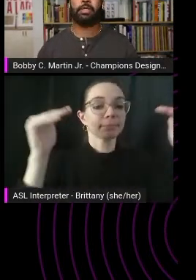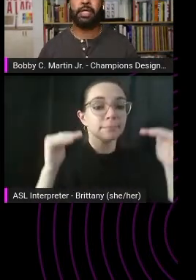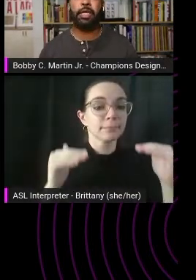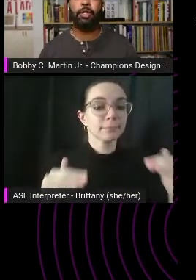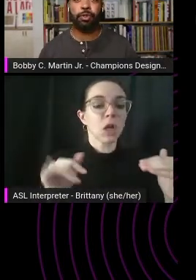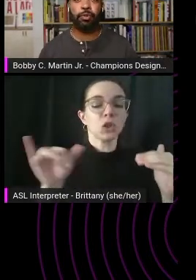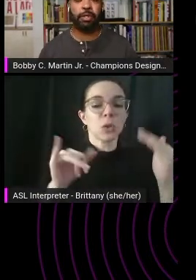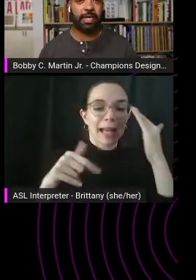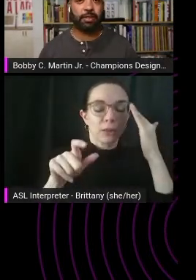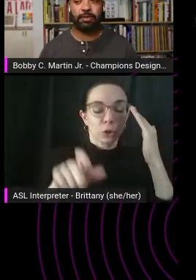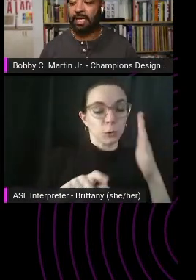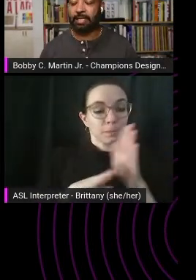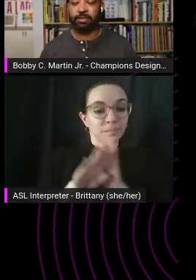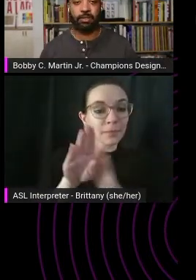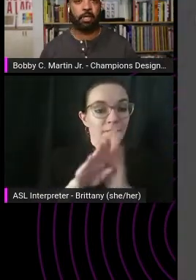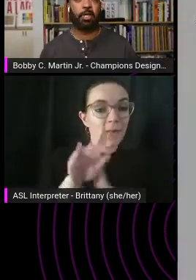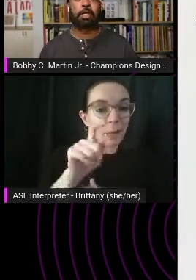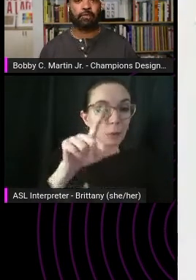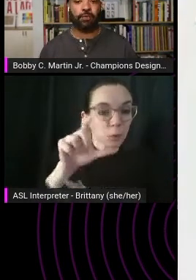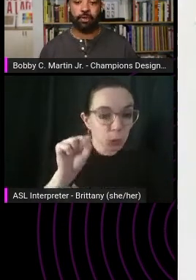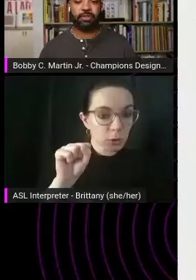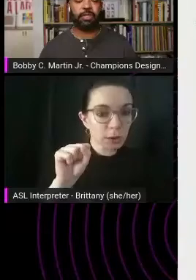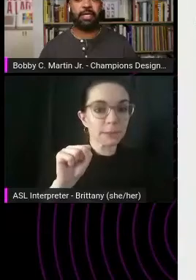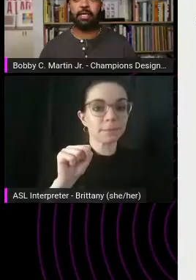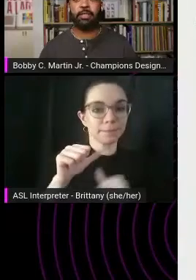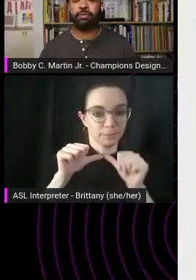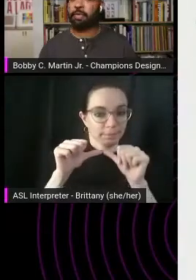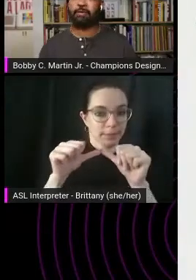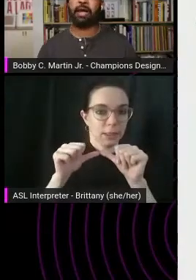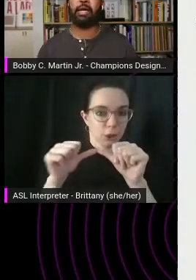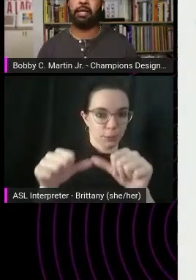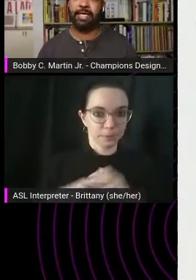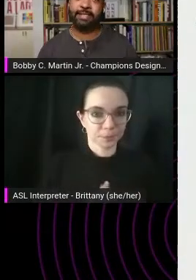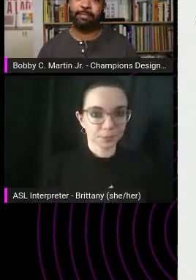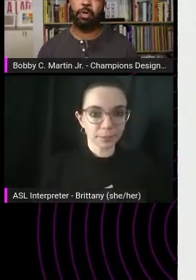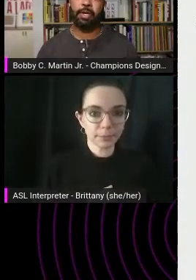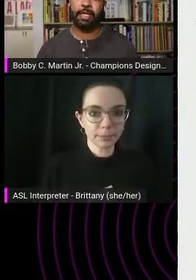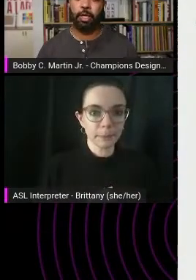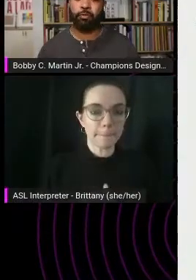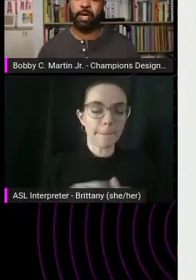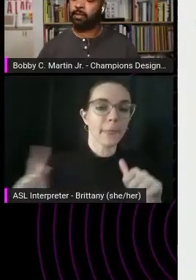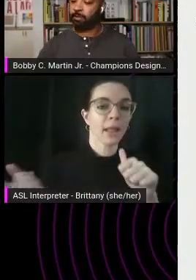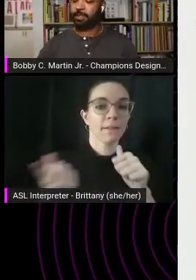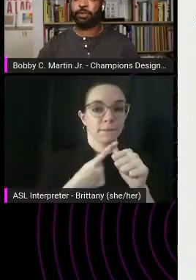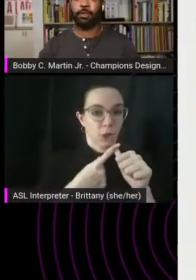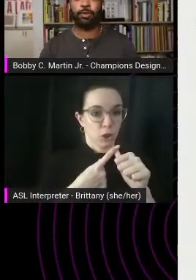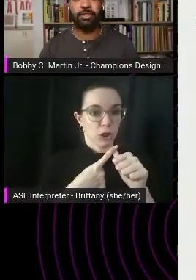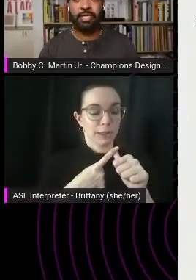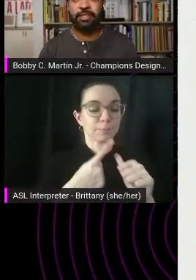continue to connect those dots. The first is that recognizable Carnegie Hall red. These are those seats.